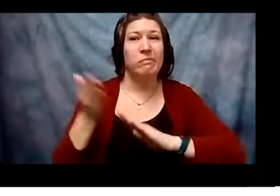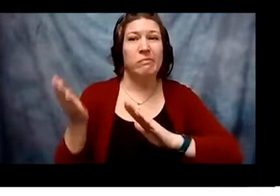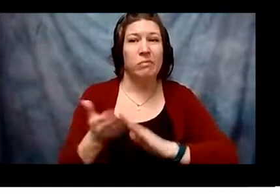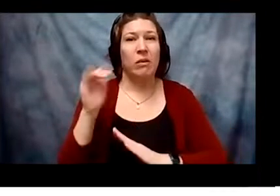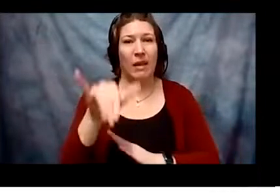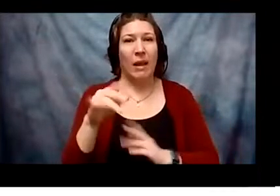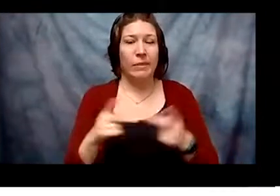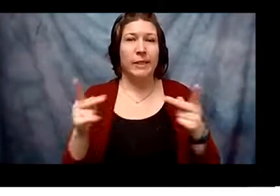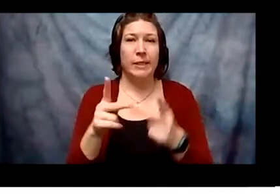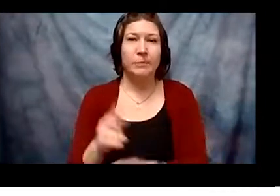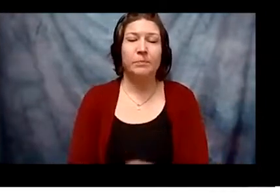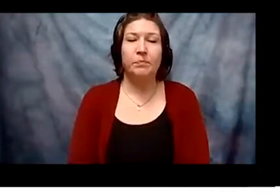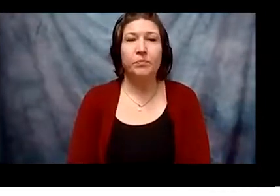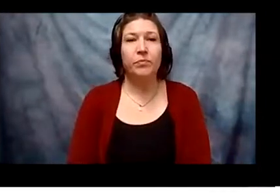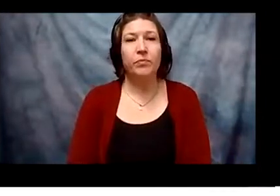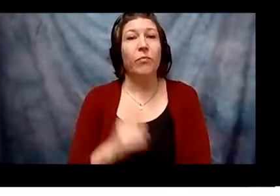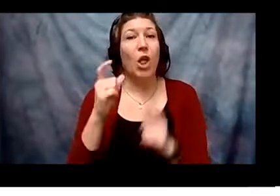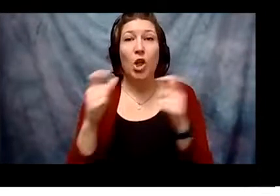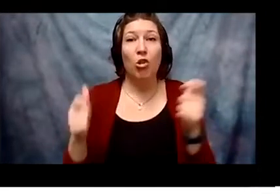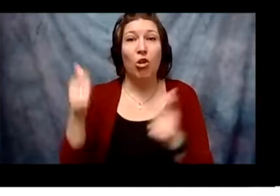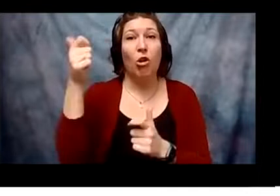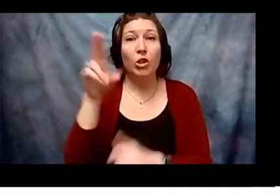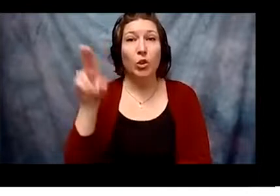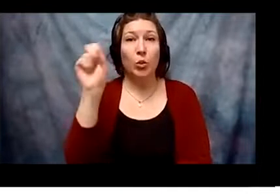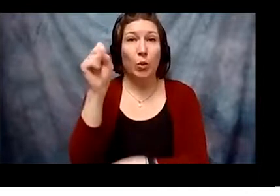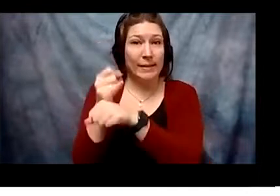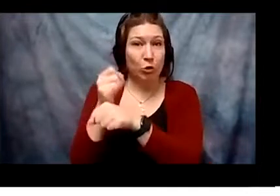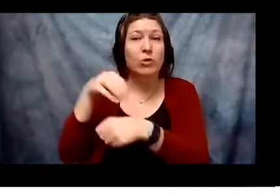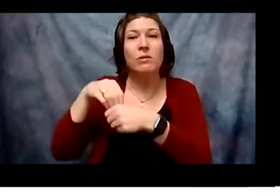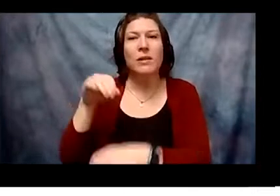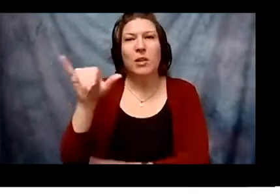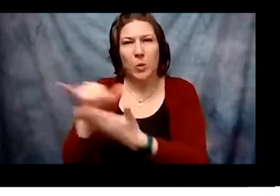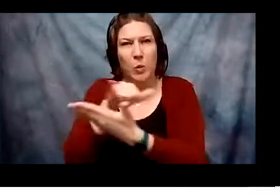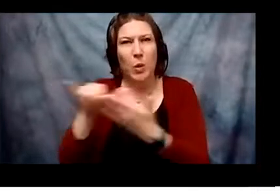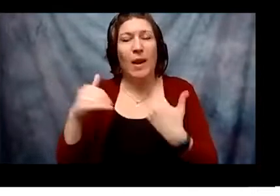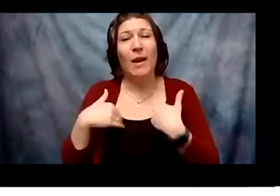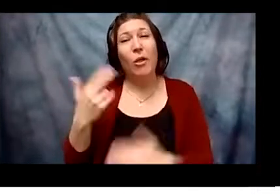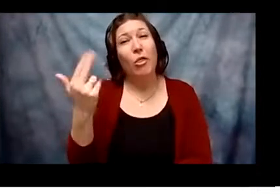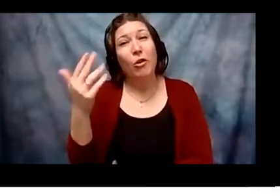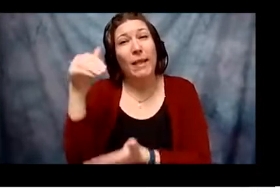The largest US institution in New York held over 13,000 people.